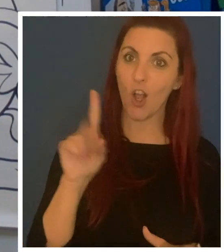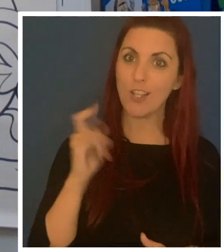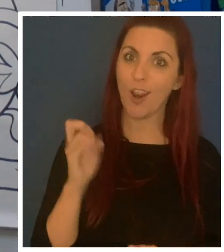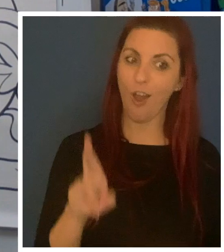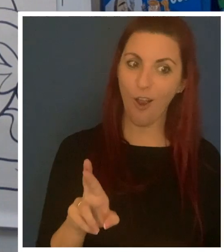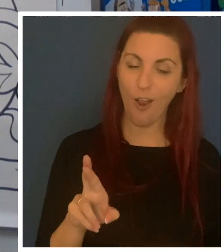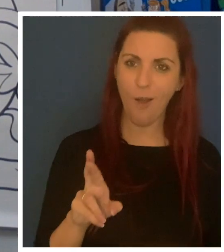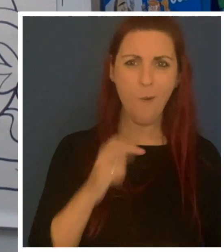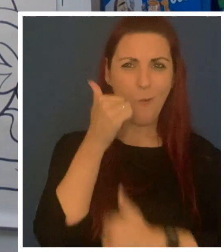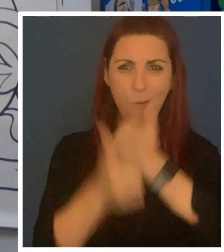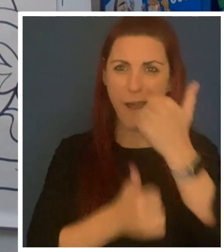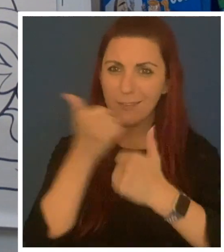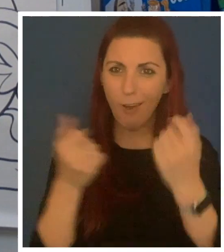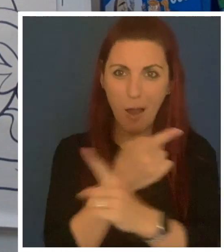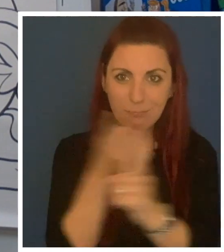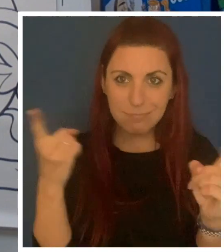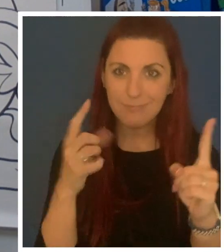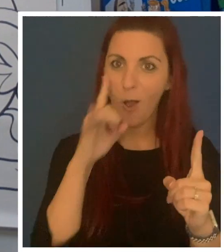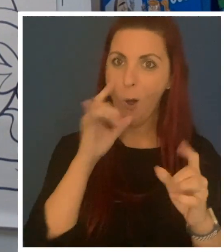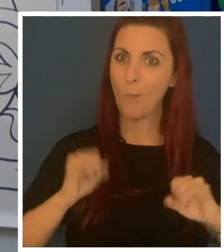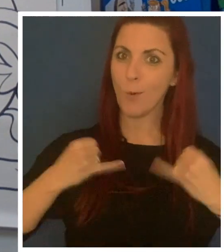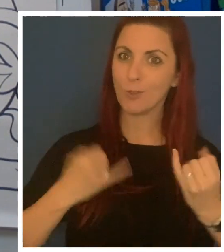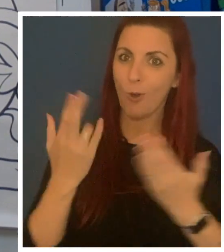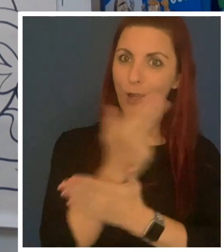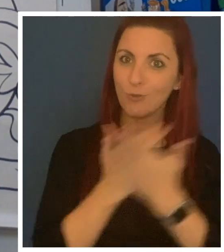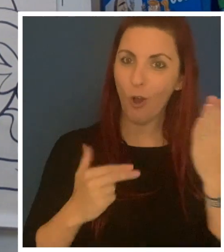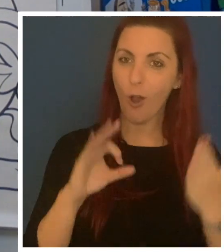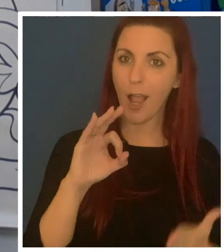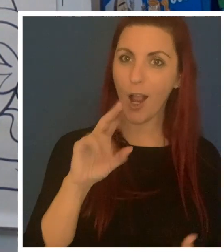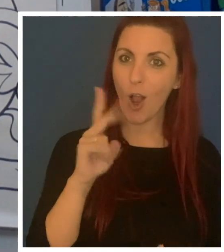Well done everybody, I hope you enjoyed drawing him, excellent.